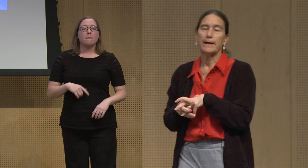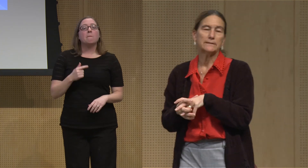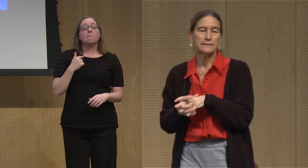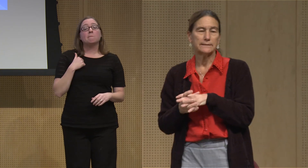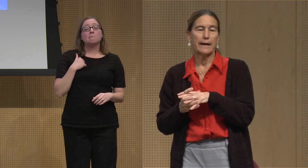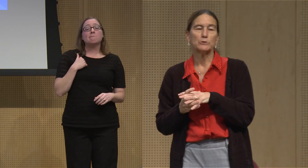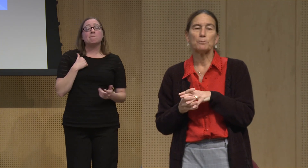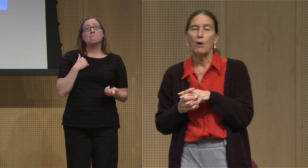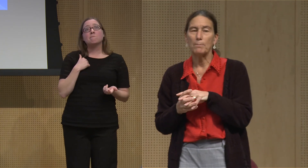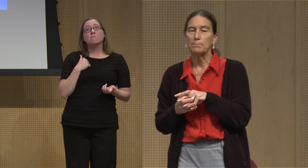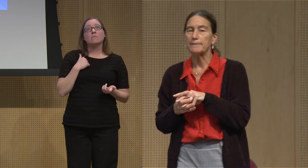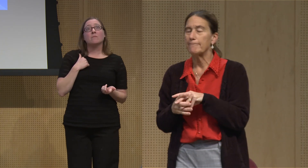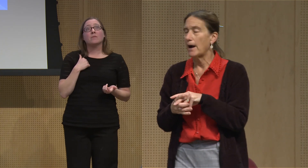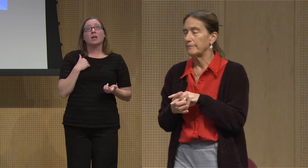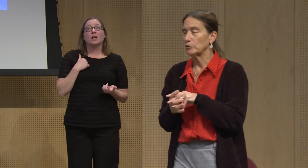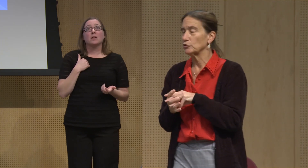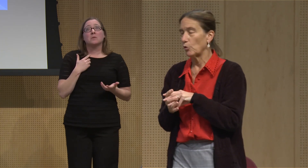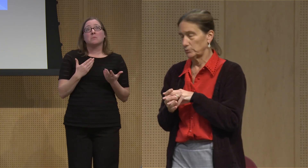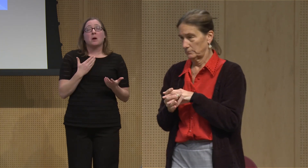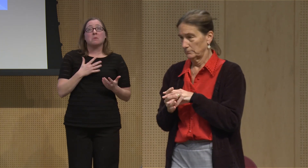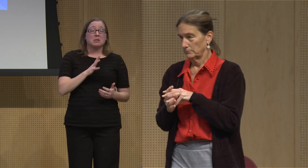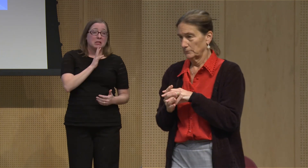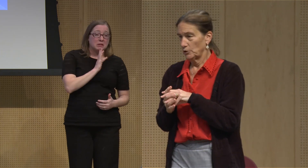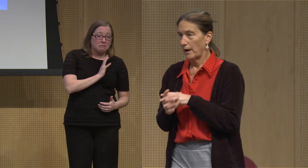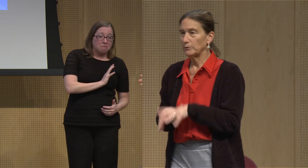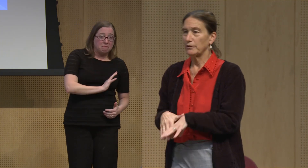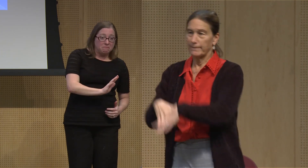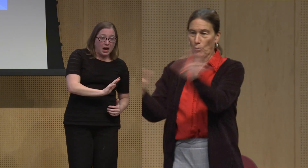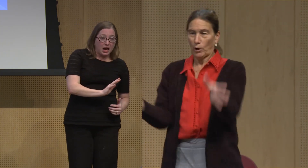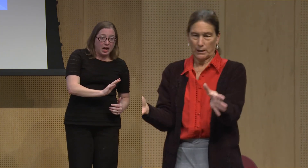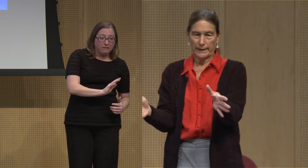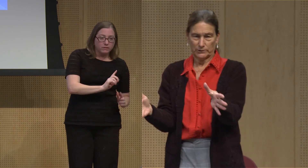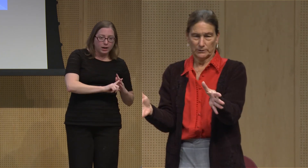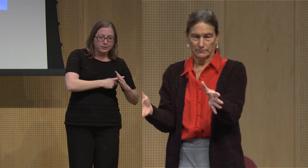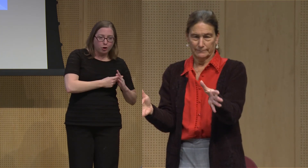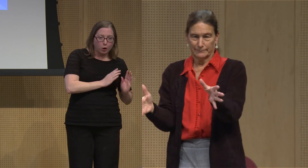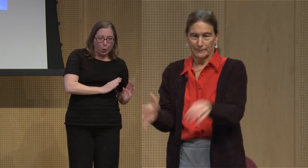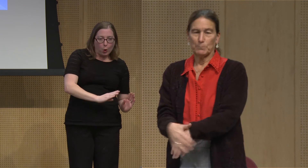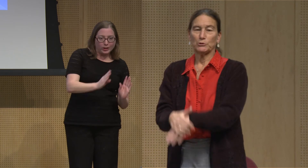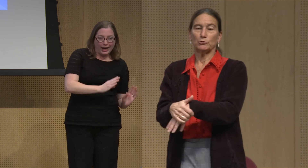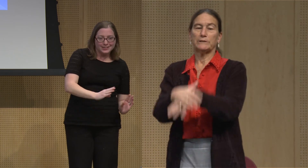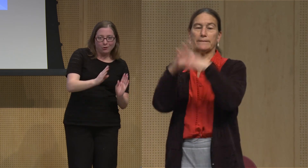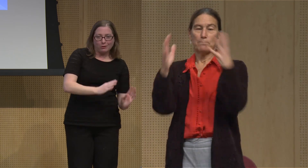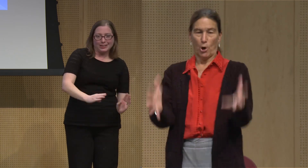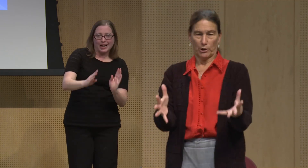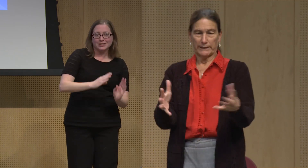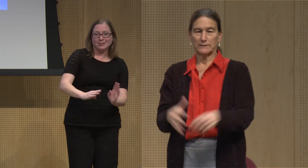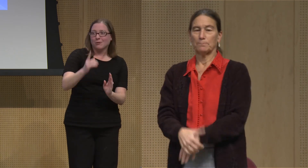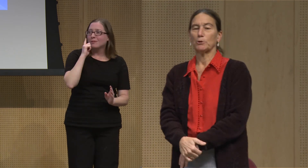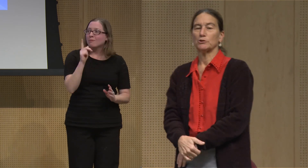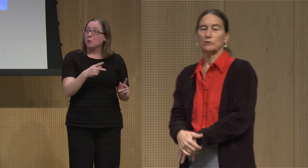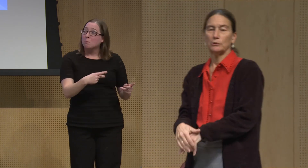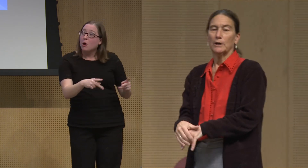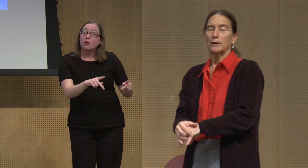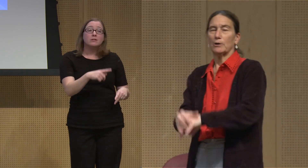SINCE I WAS PROBABLY 5 YEARS OLD. YOU KNOW, I WAS THE ORGANIZER, THE PERSON WHO DID THE PARTIES, THE PERSON WHO, YOU KNOW,